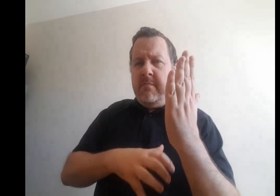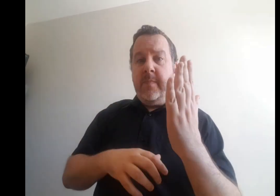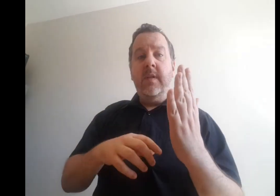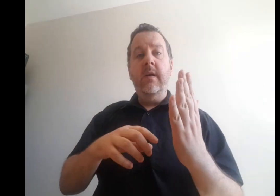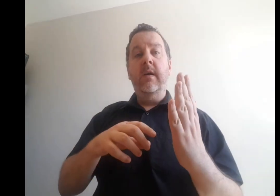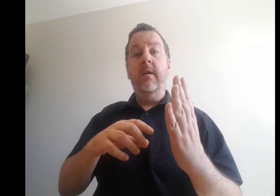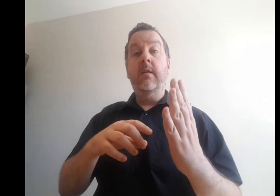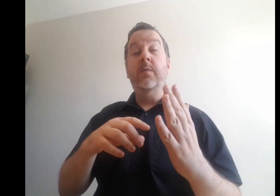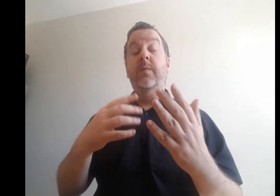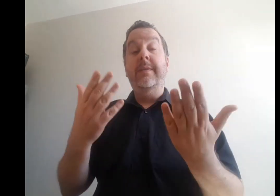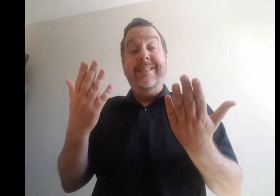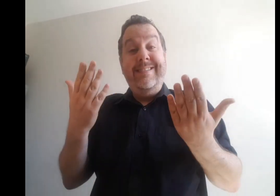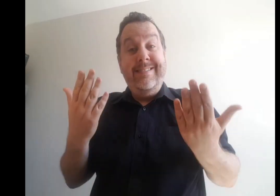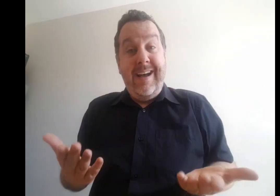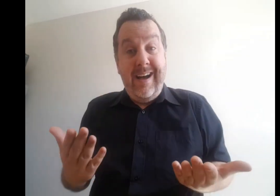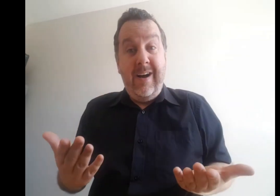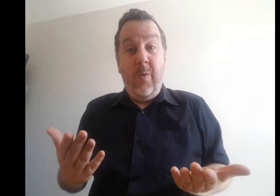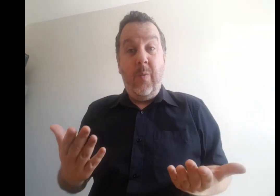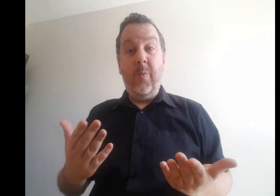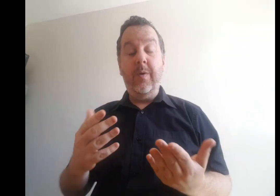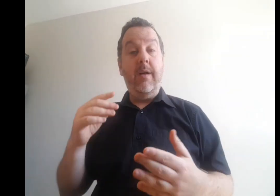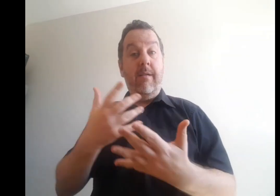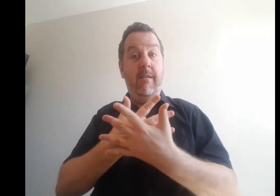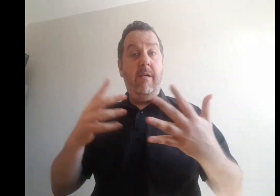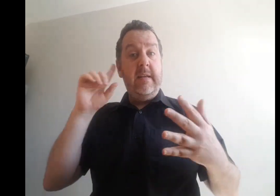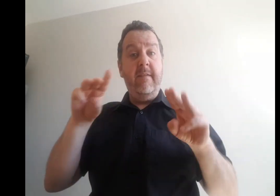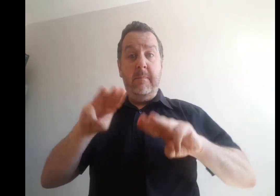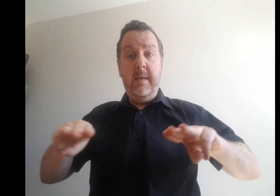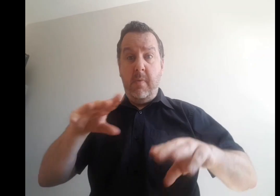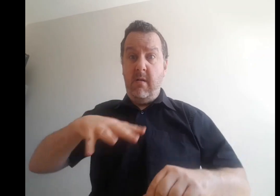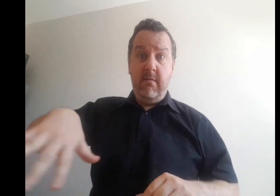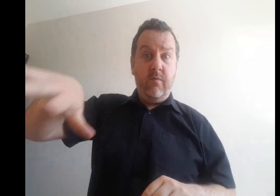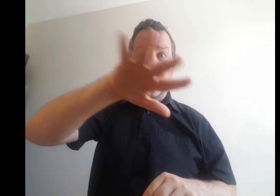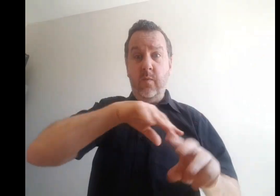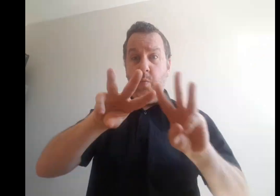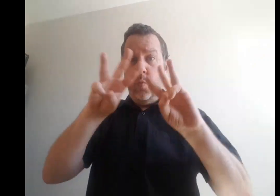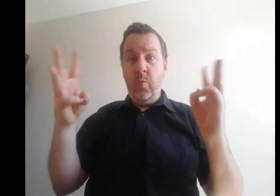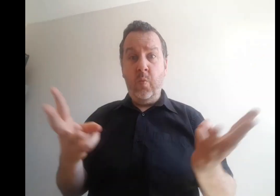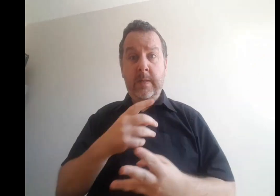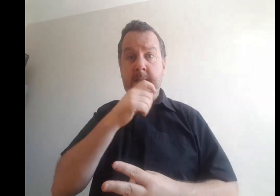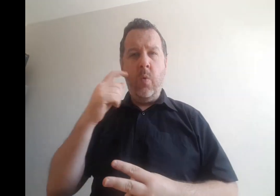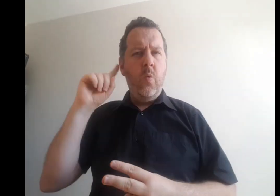even though right now, a lot of deaf people around the world say that being deaf is a hugely important